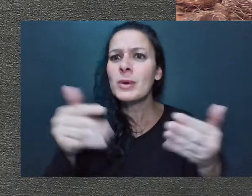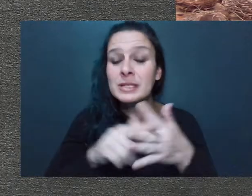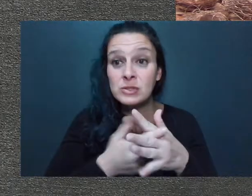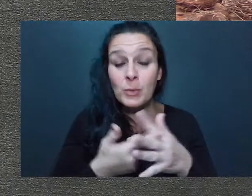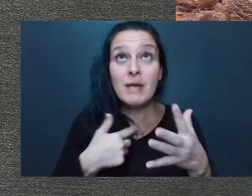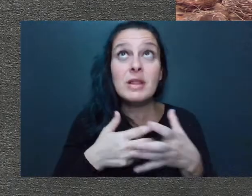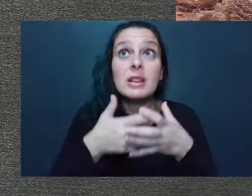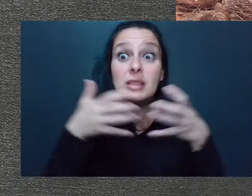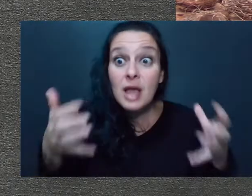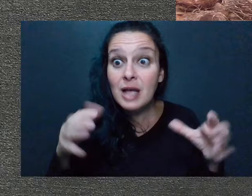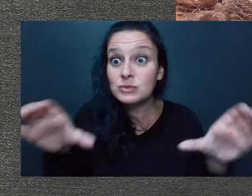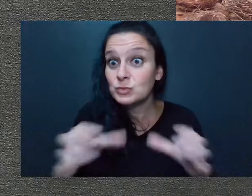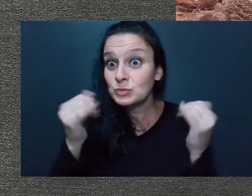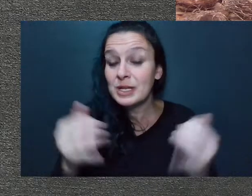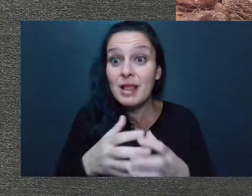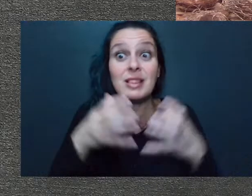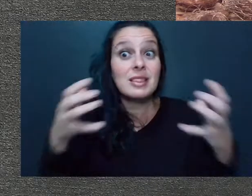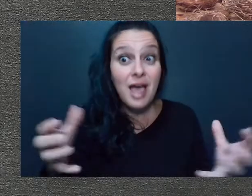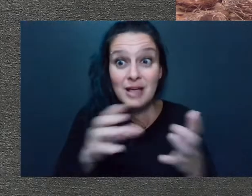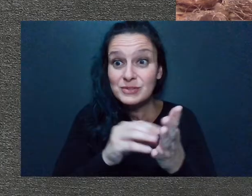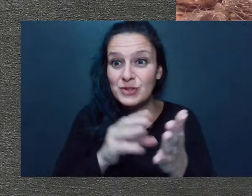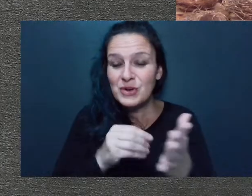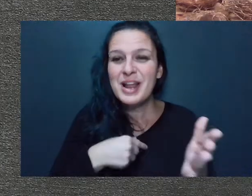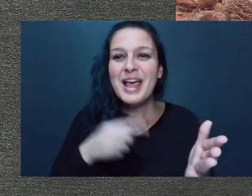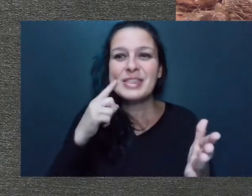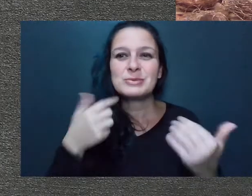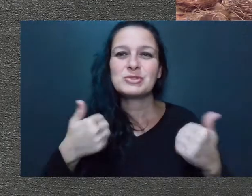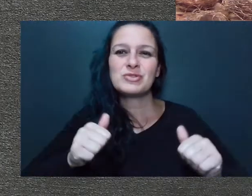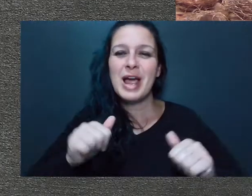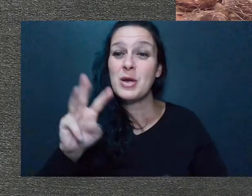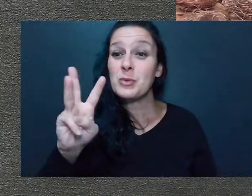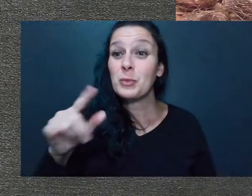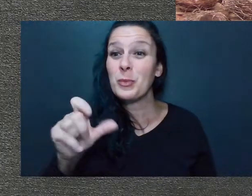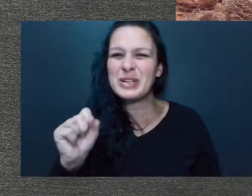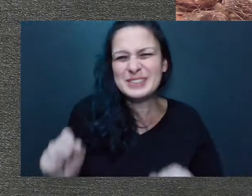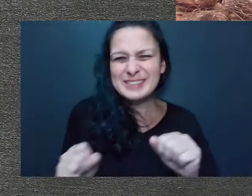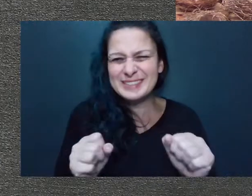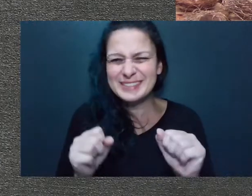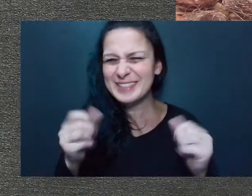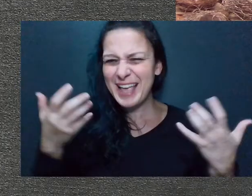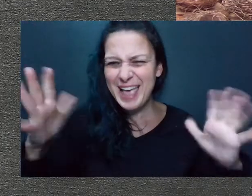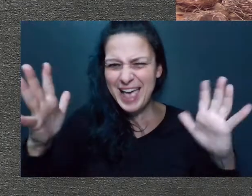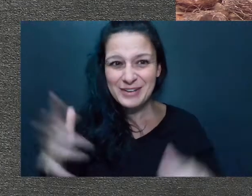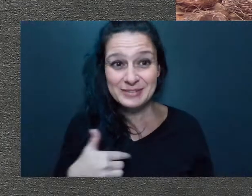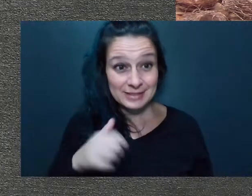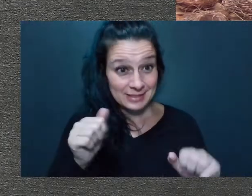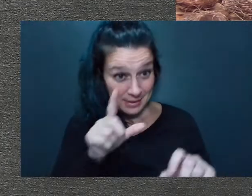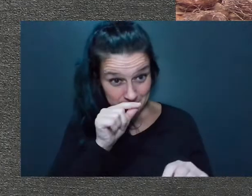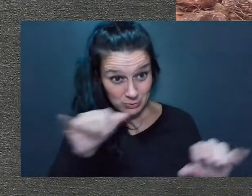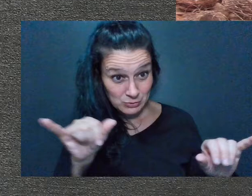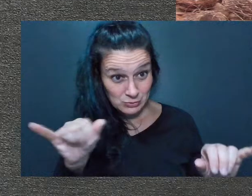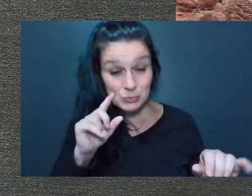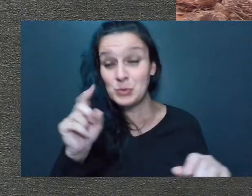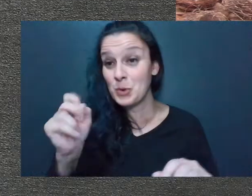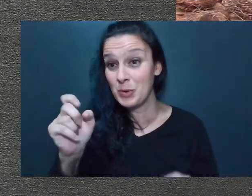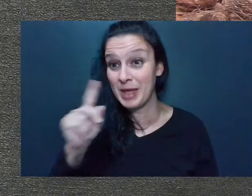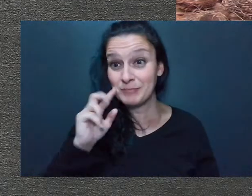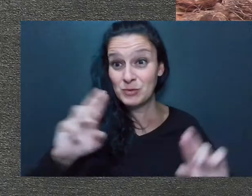'cause we have so much to do and learn today, I think we should try and get the wiggles out. Can we do that? Can your bird do it too? Okay, you ready?